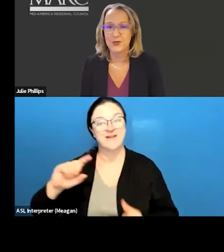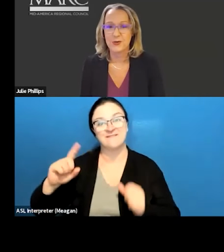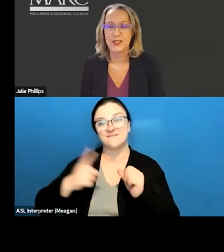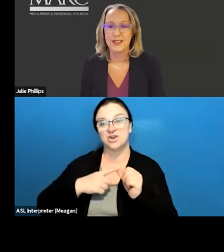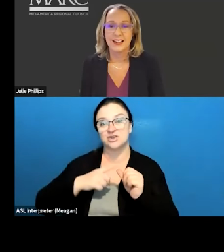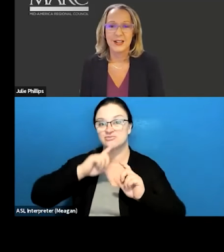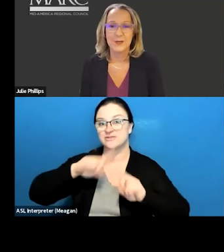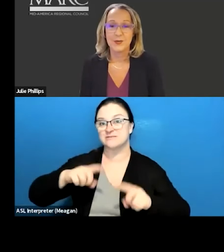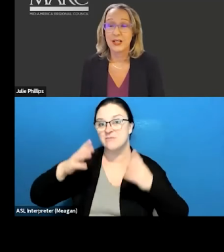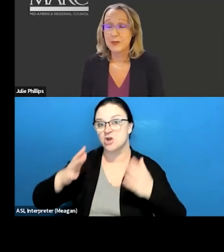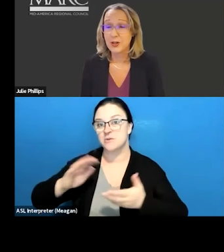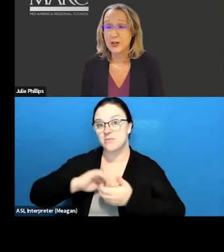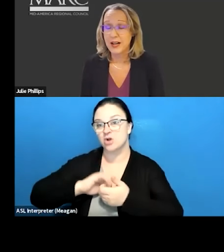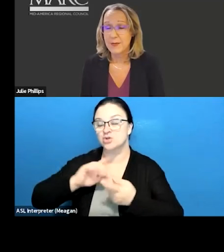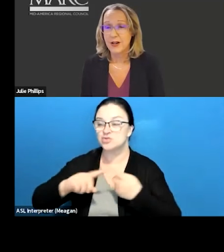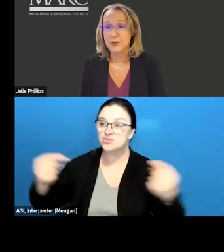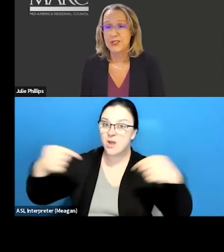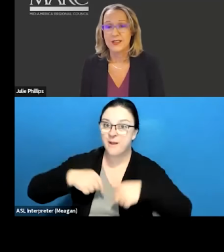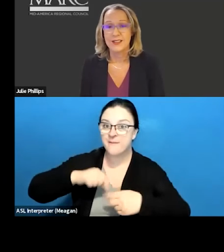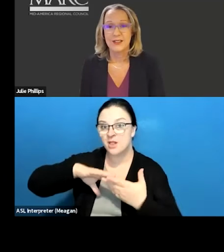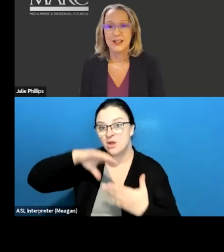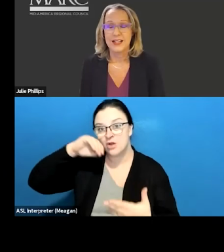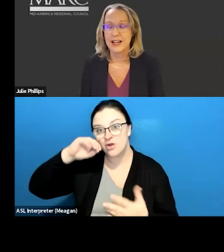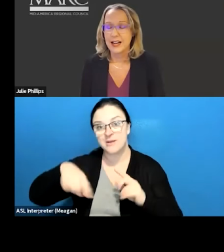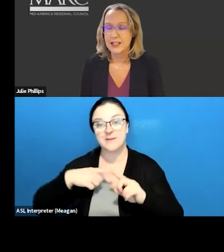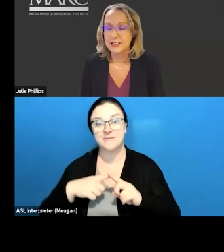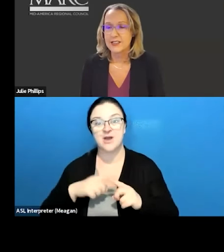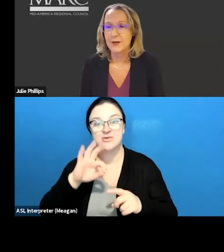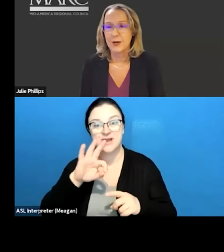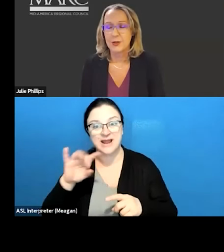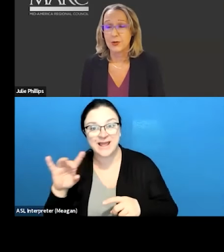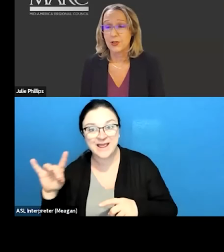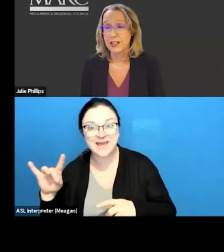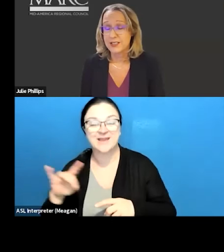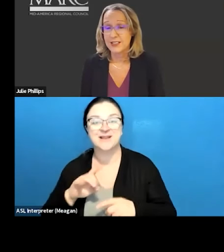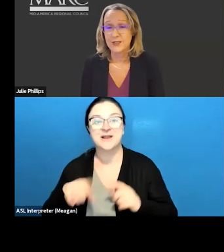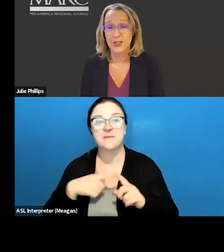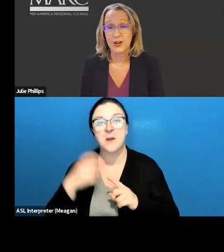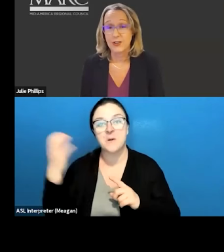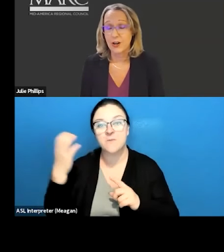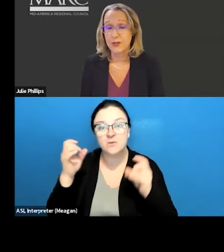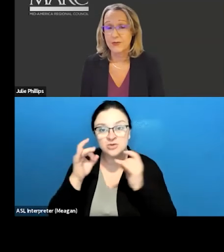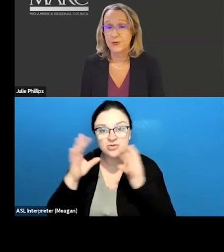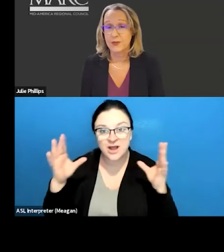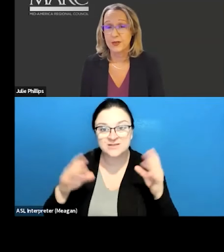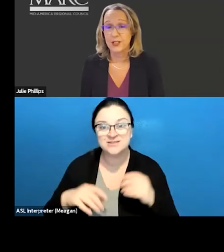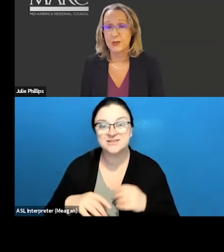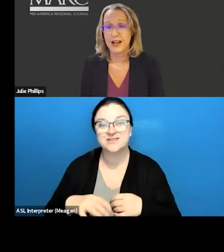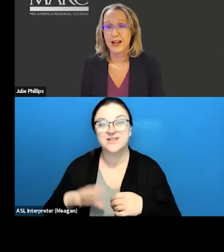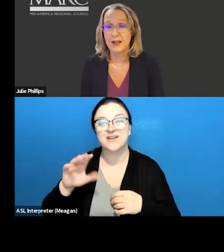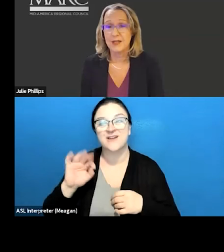to come learn about 988, about mobile crisis, if they aren't already familiar with that.